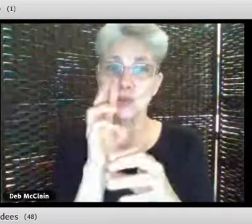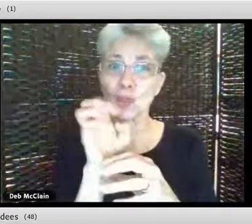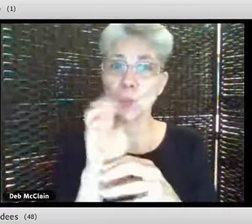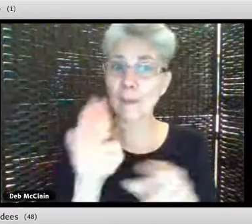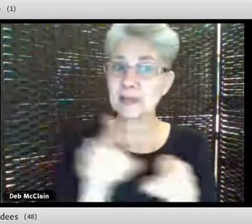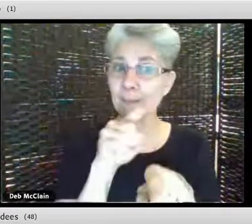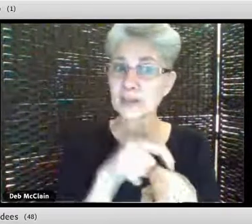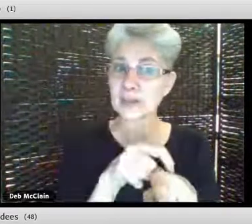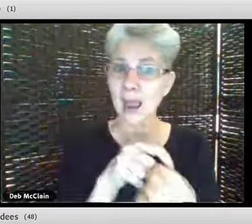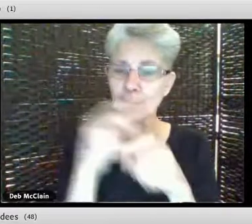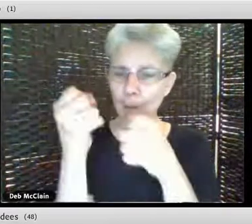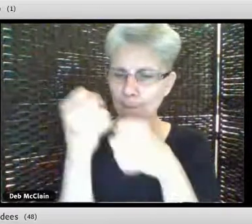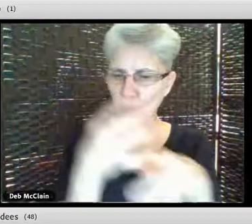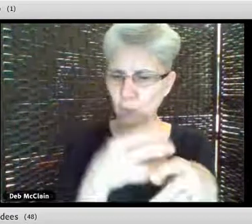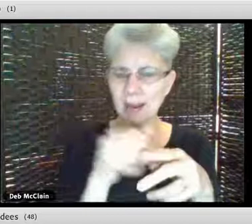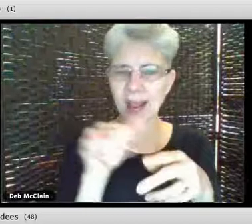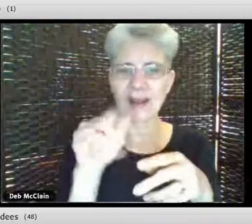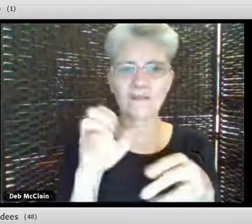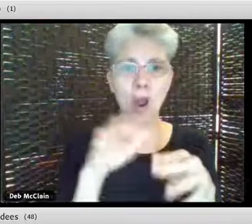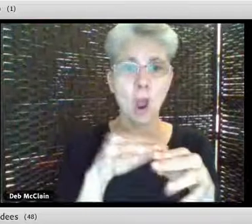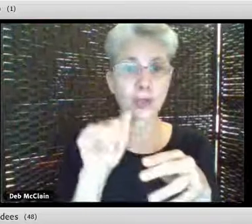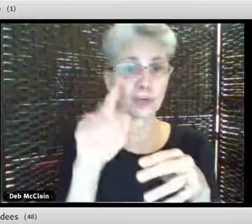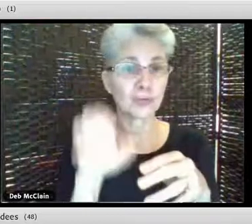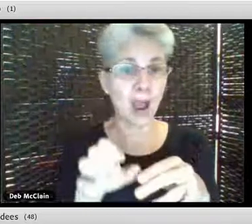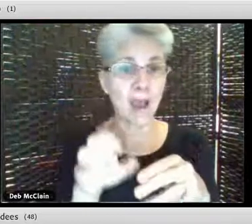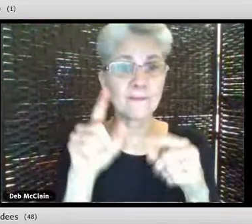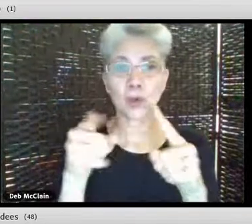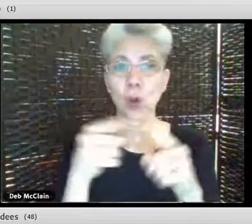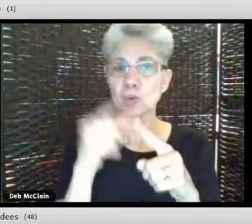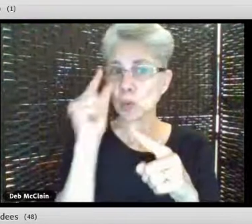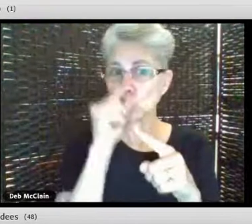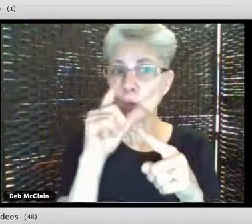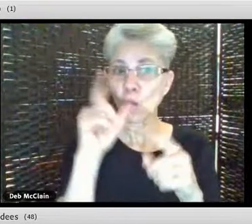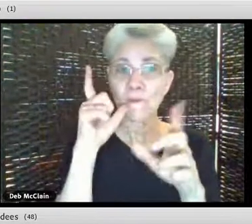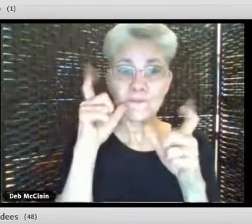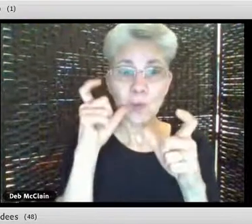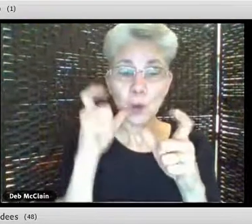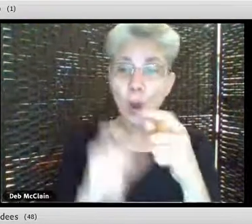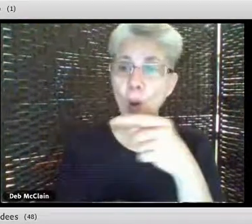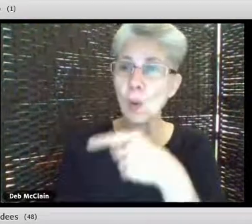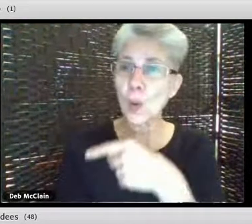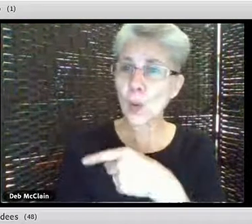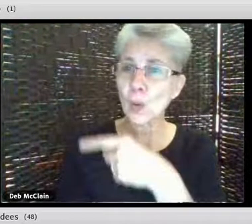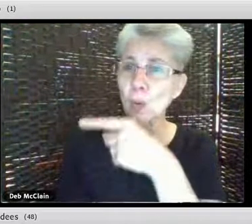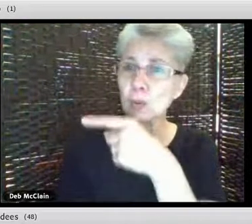from your computer, but you can also search the web. You can pull any files that are on your drive.